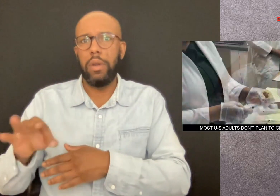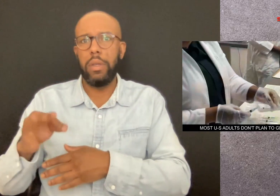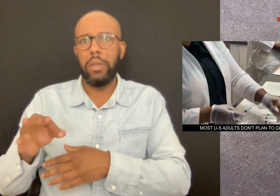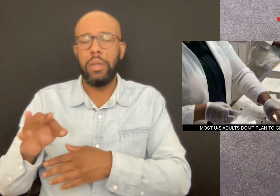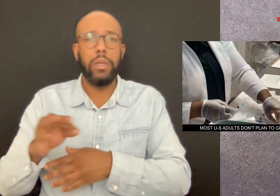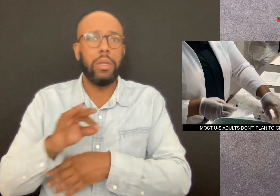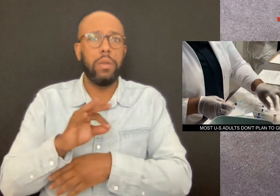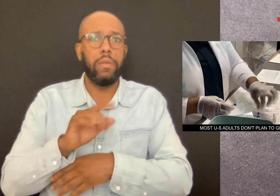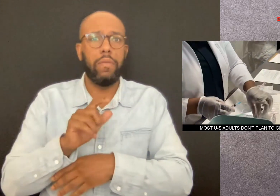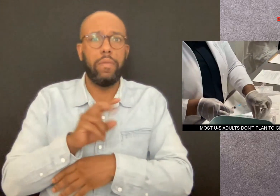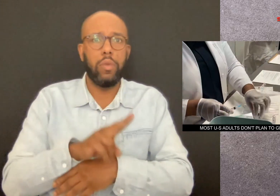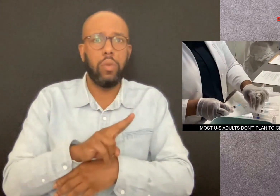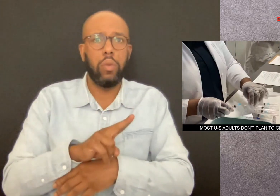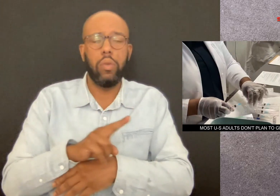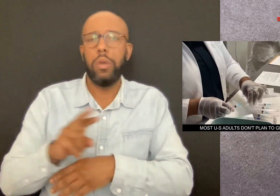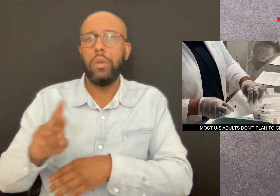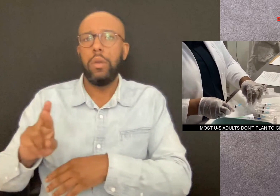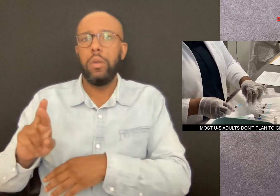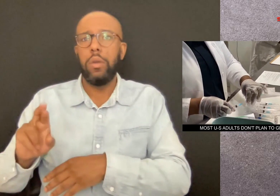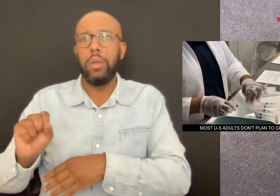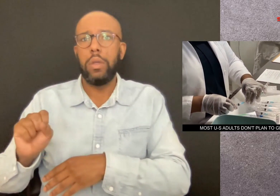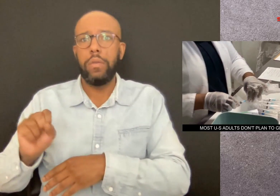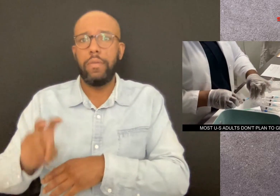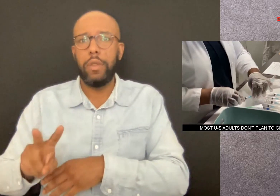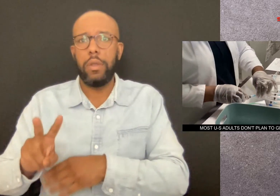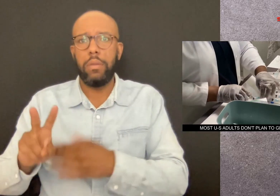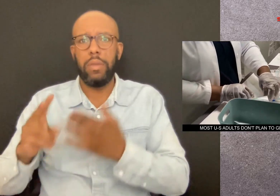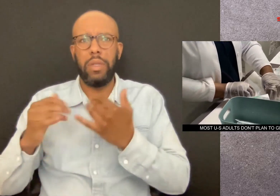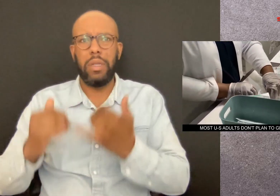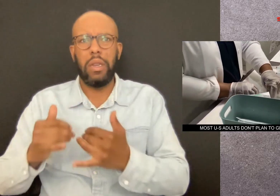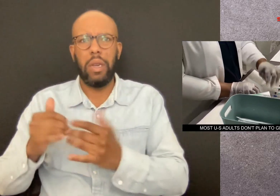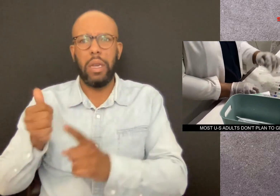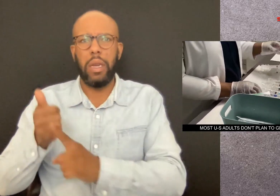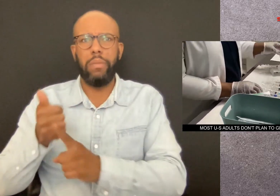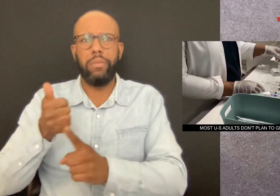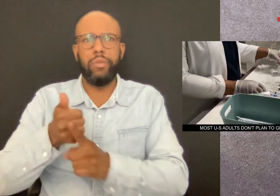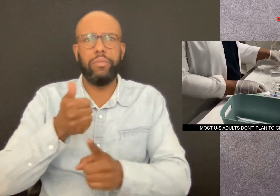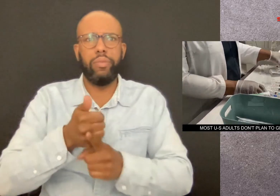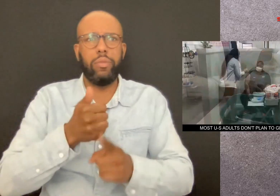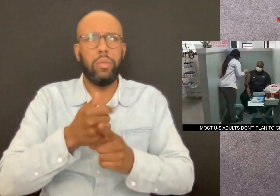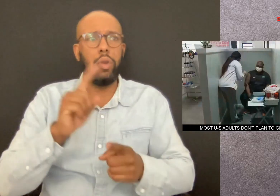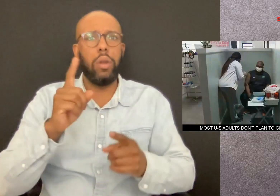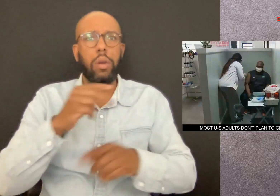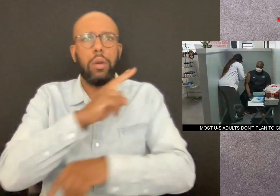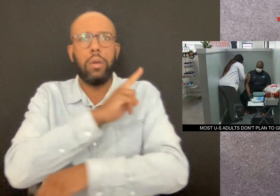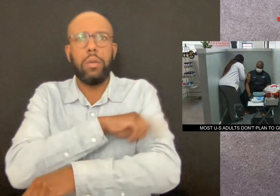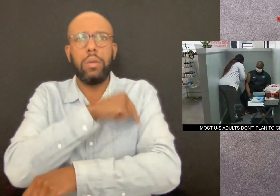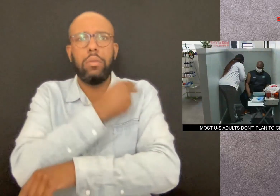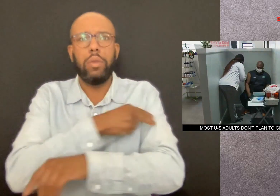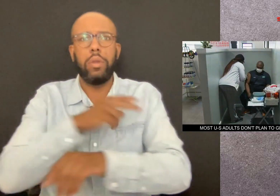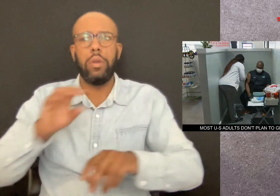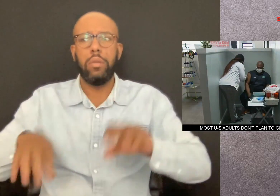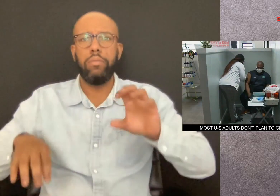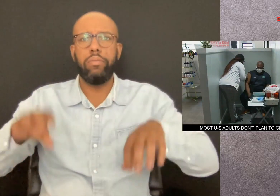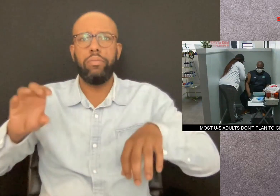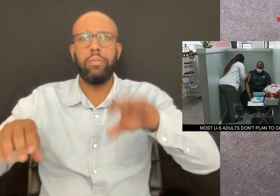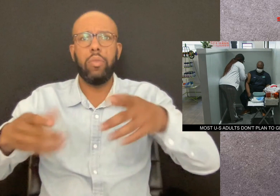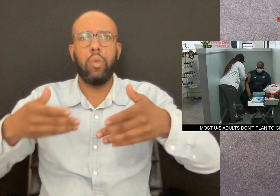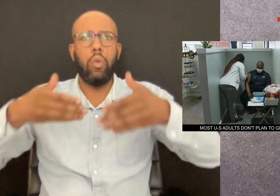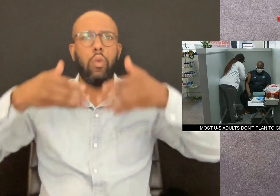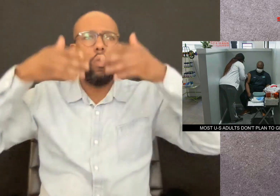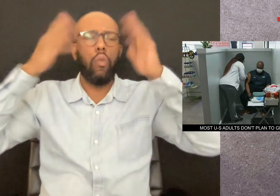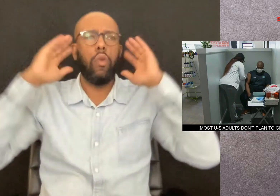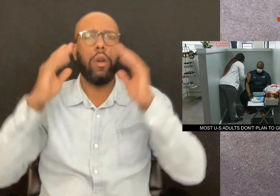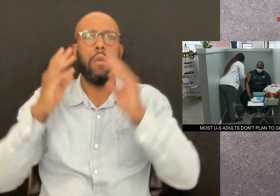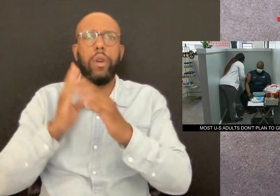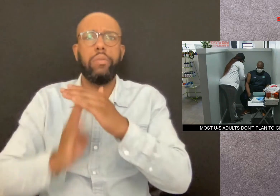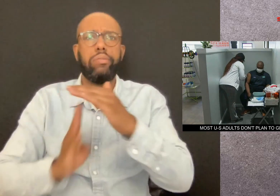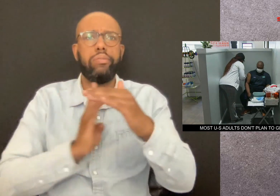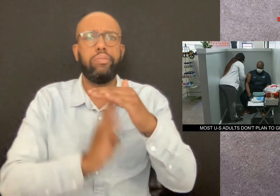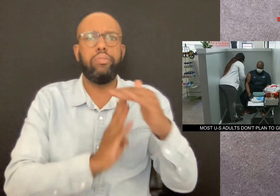the flu and RSV striking at the same time causing hospitals to be overwhelmed with patients